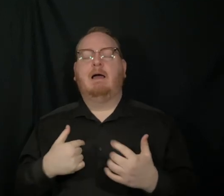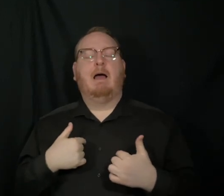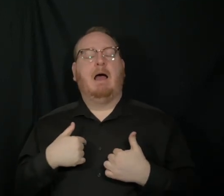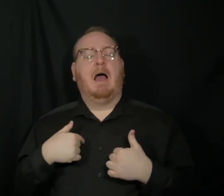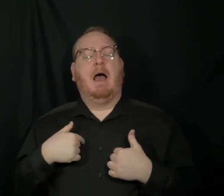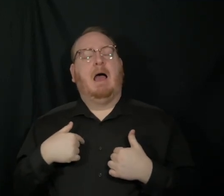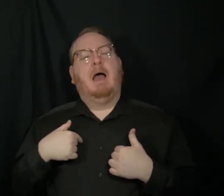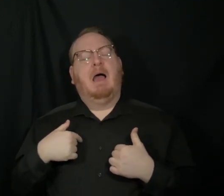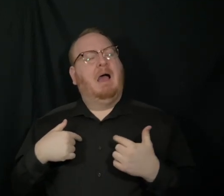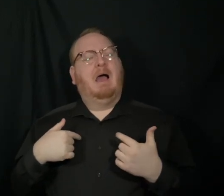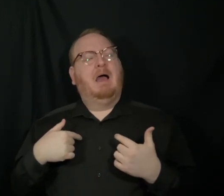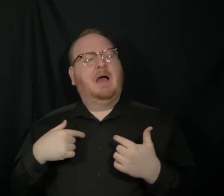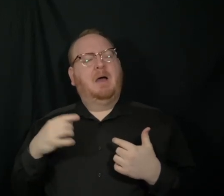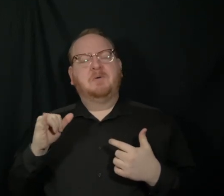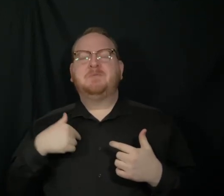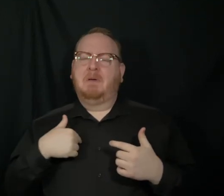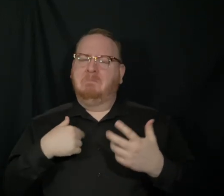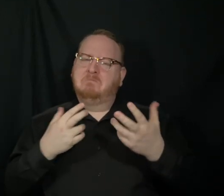that I wasn't going to just go out and lash out but to really